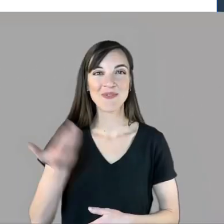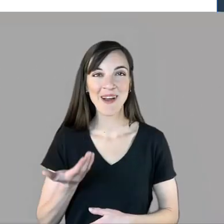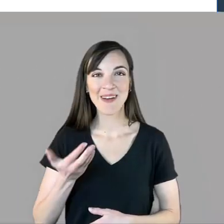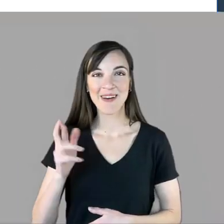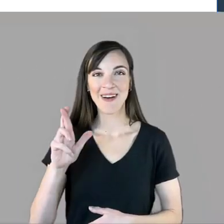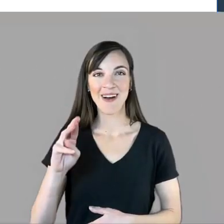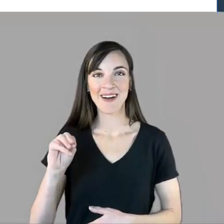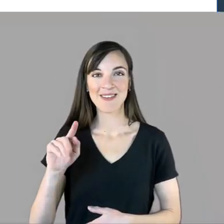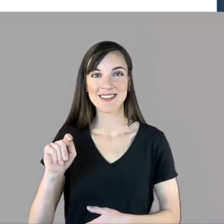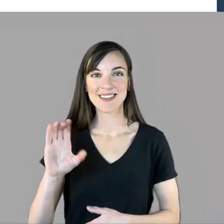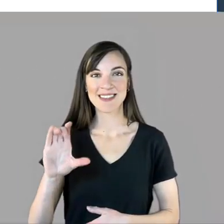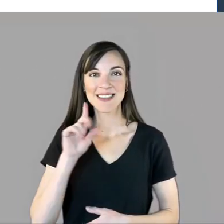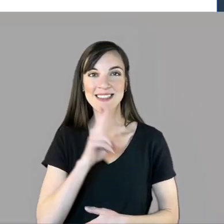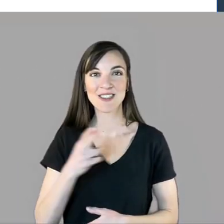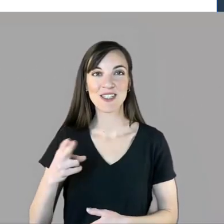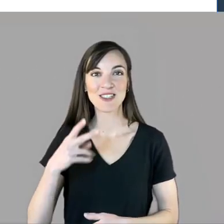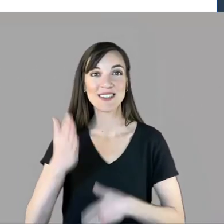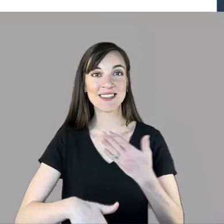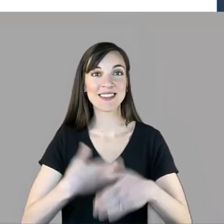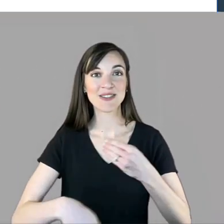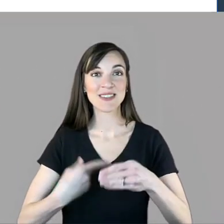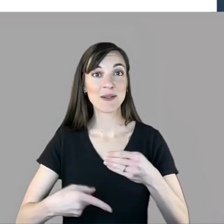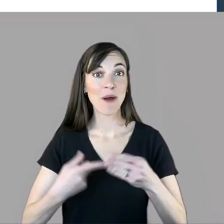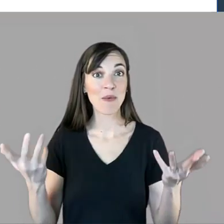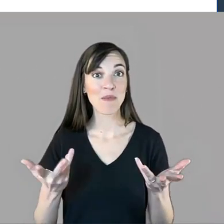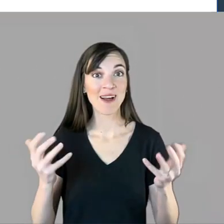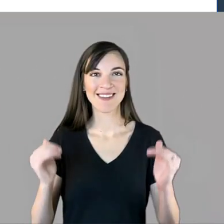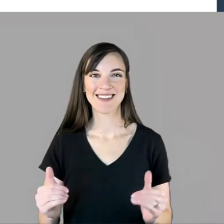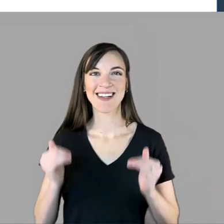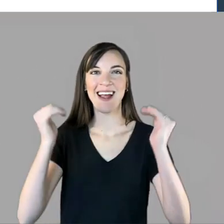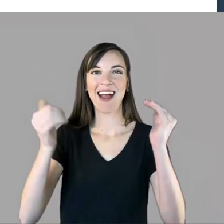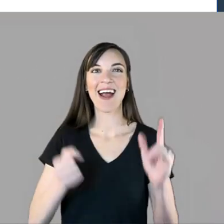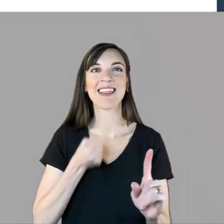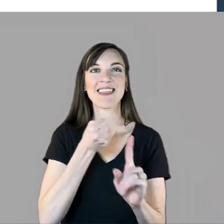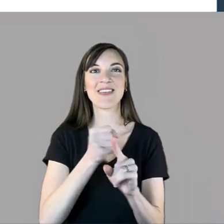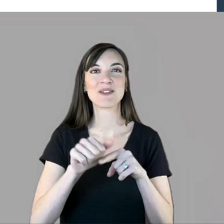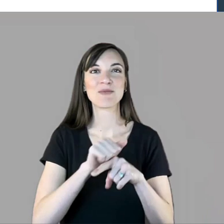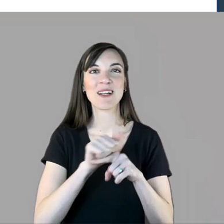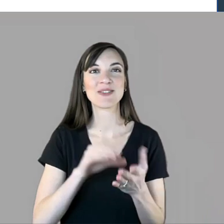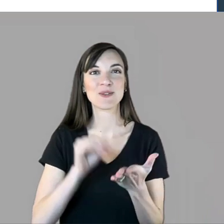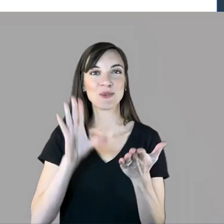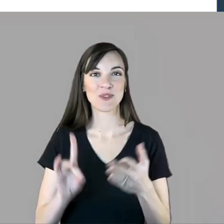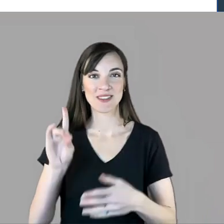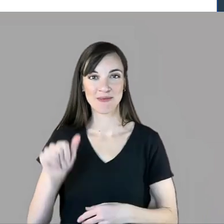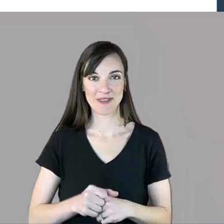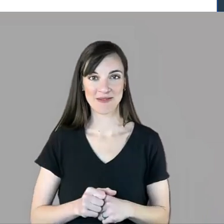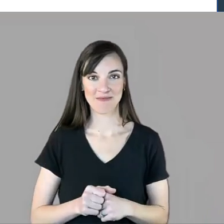Welcome to RMTC-DHH’s series on the High-Leverage Practices for Students with Disabilities.